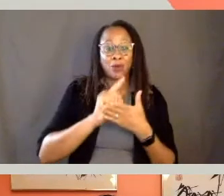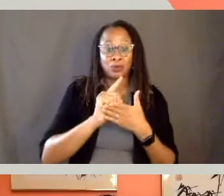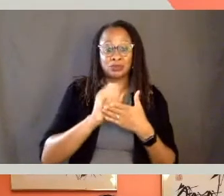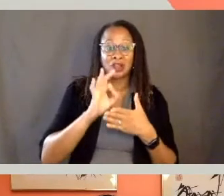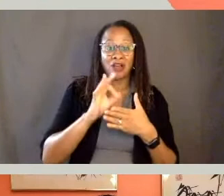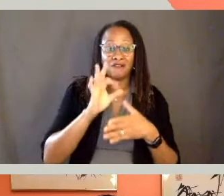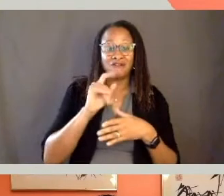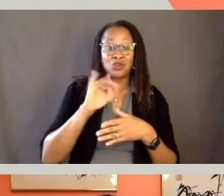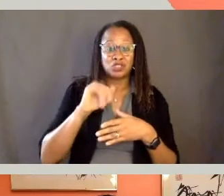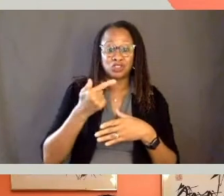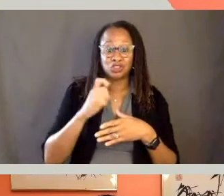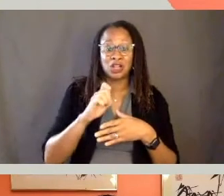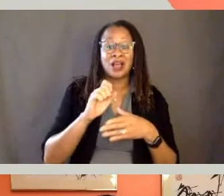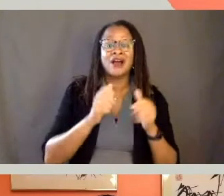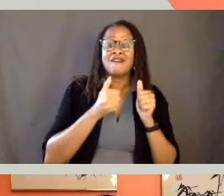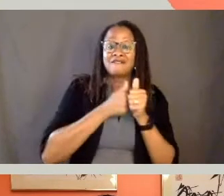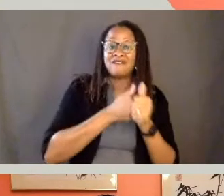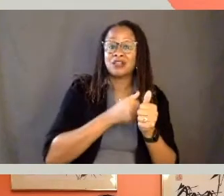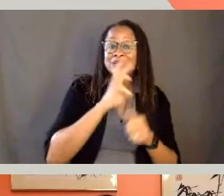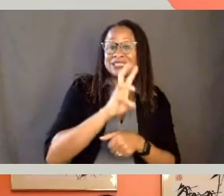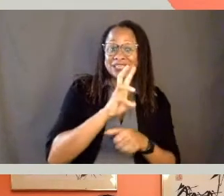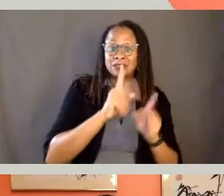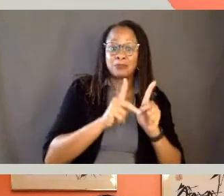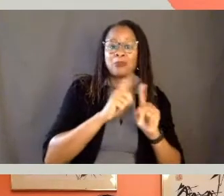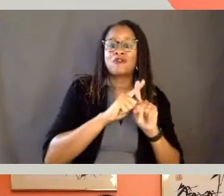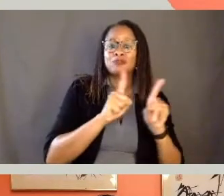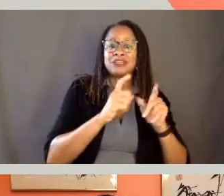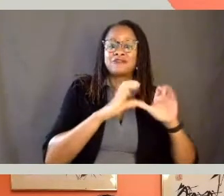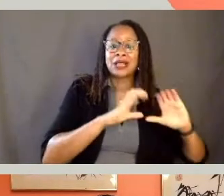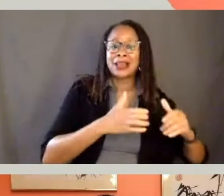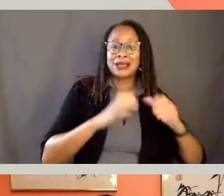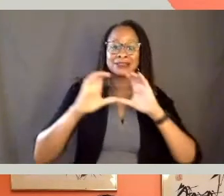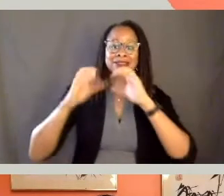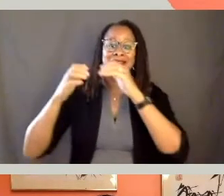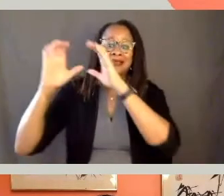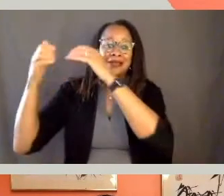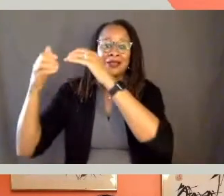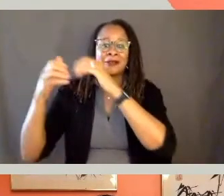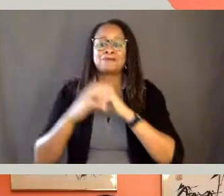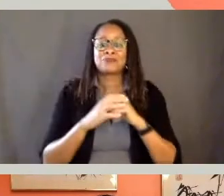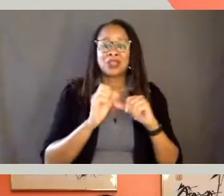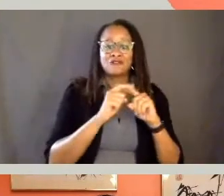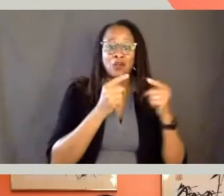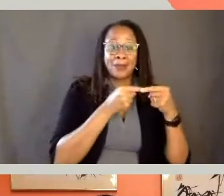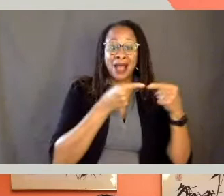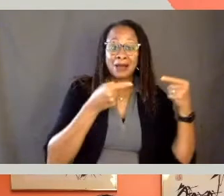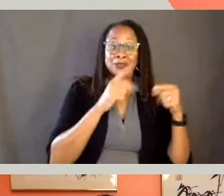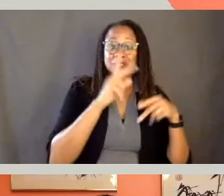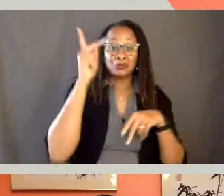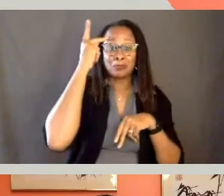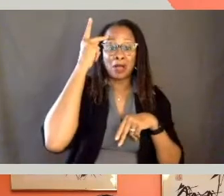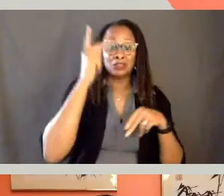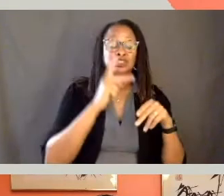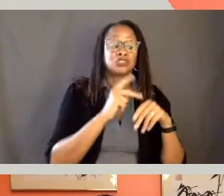different classes. All the way from an opposition politician who was struggling at that time.